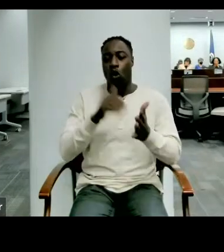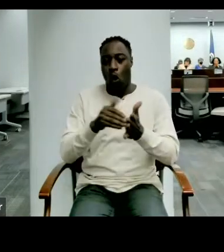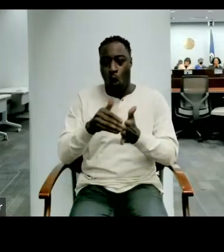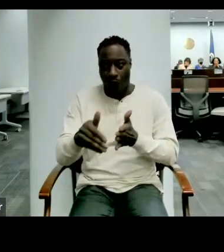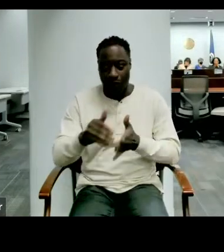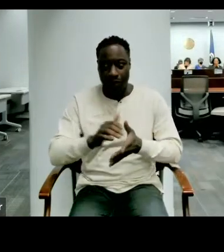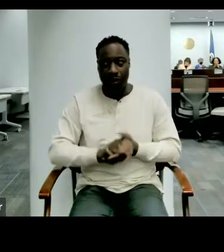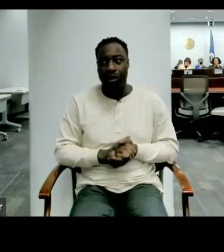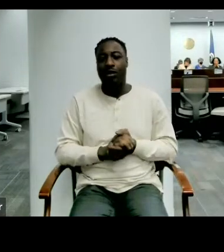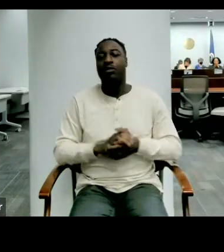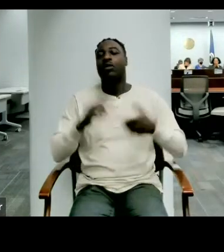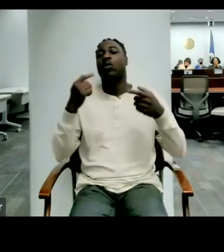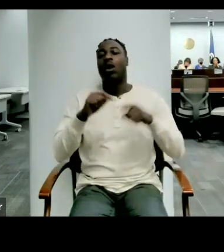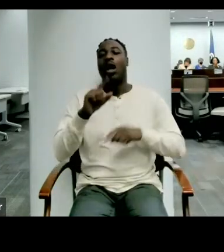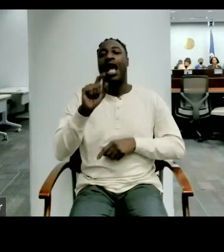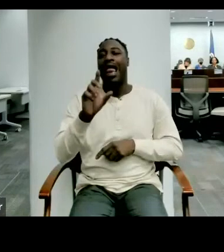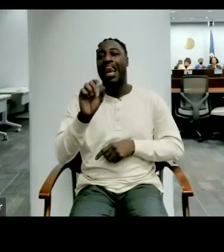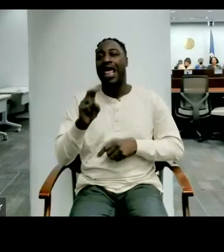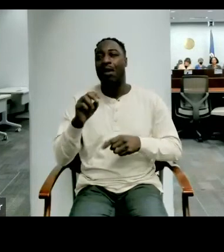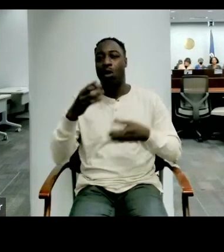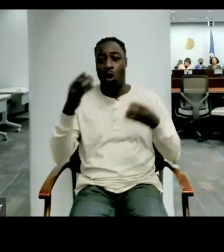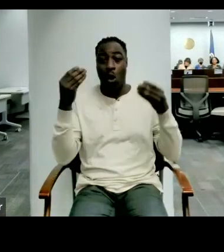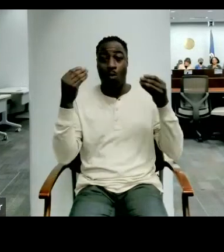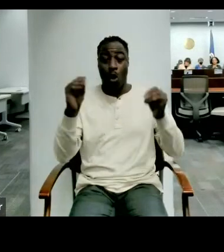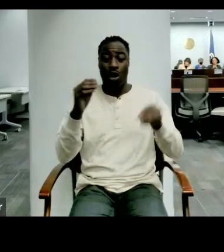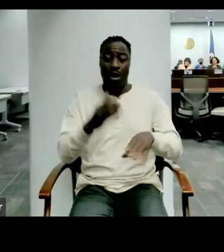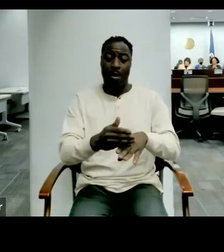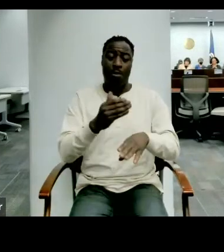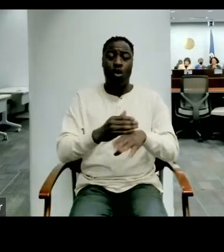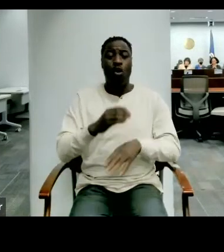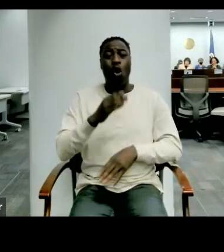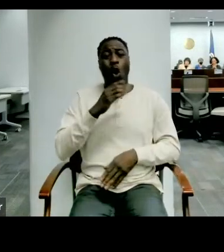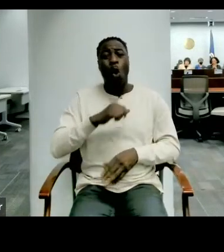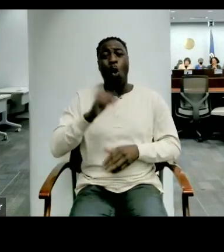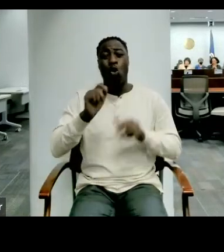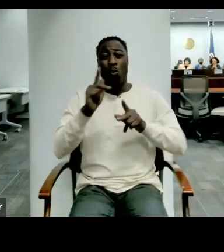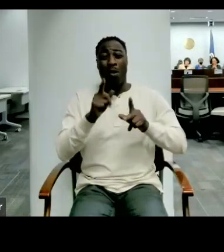Although the labor market has improved overall, older job seekers still experience